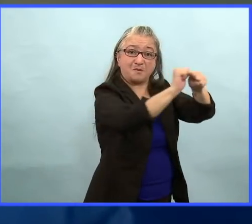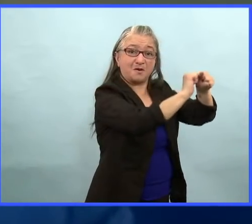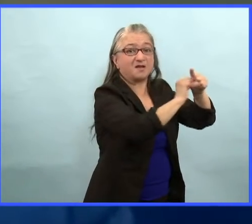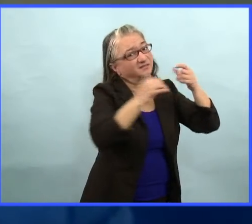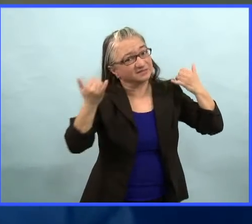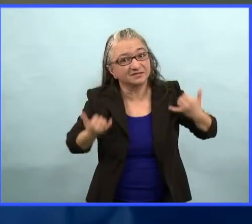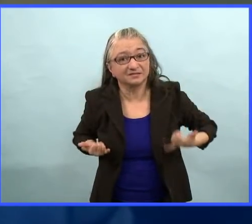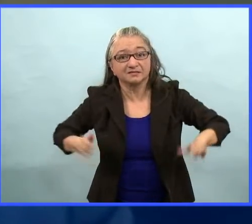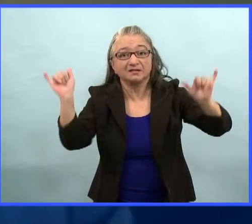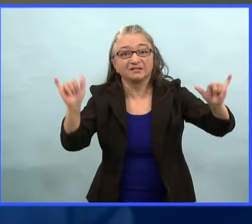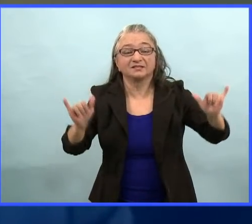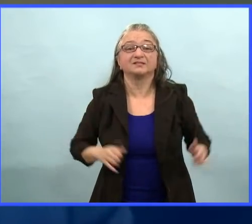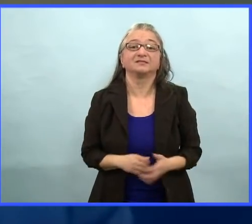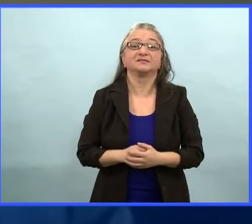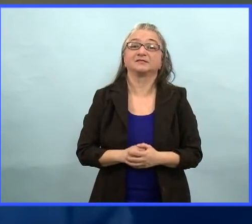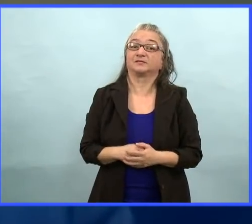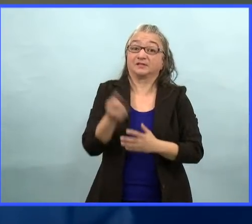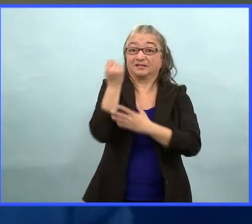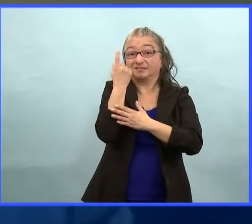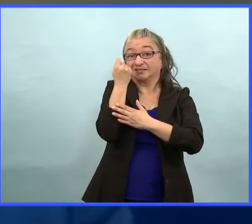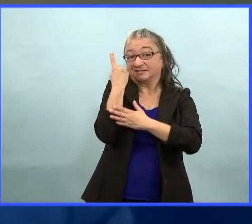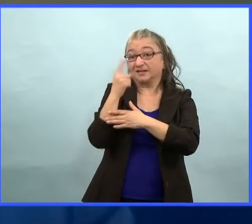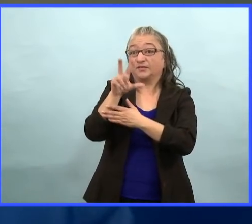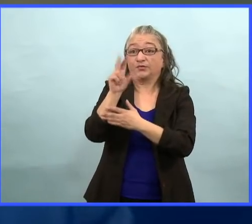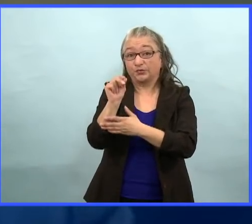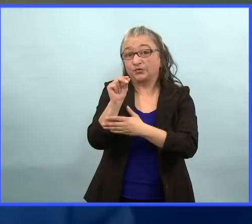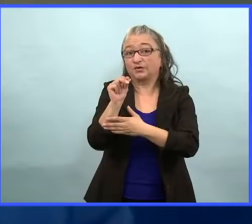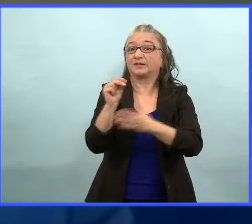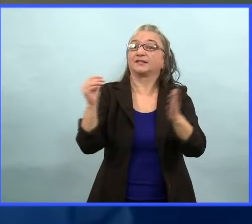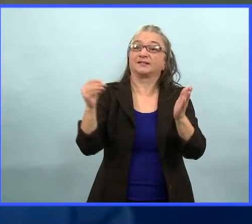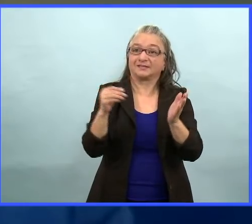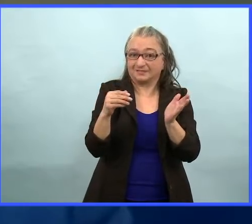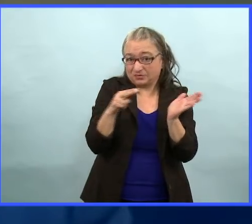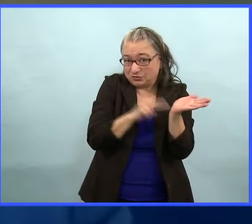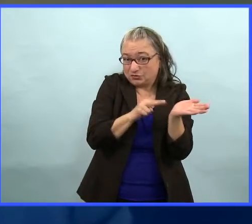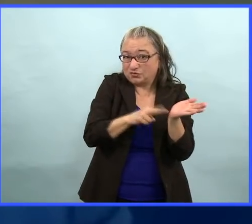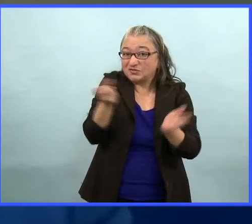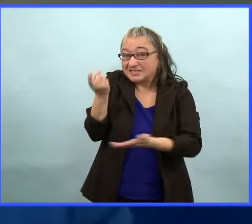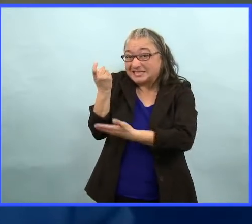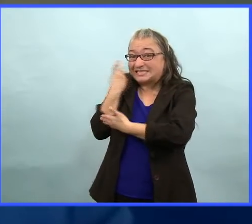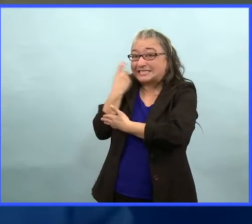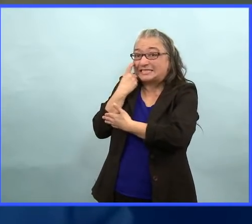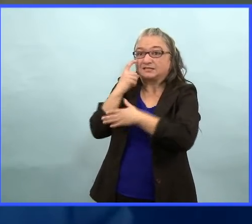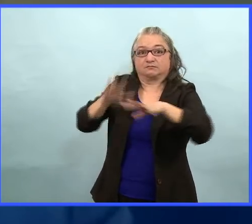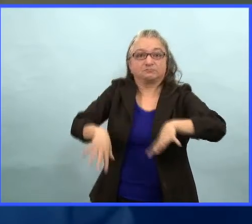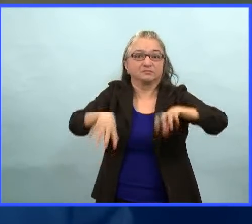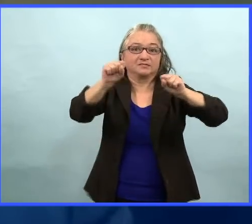with 30 nurses having started the 12-week critical care nursing orientation program today